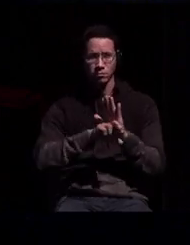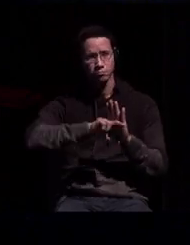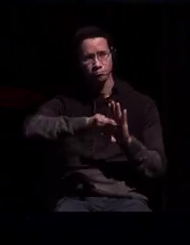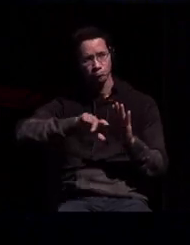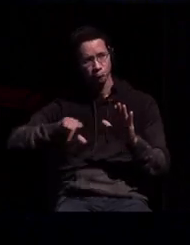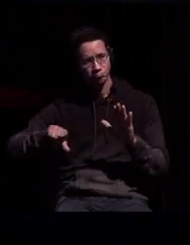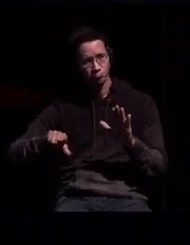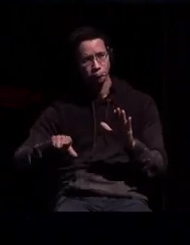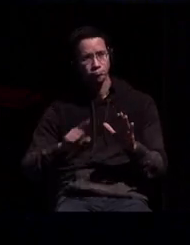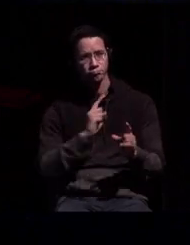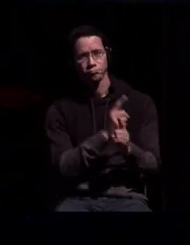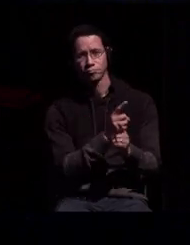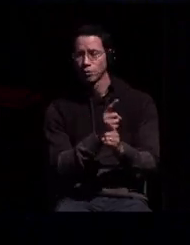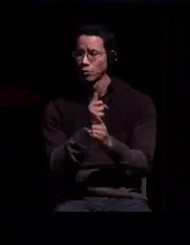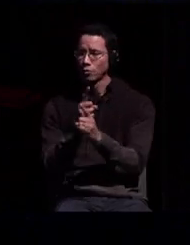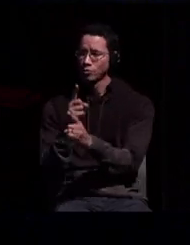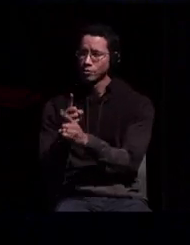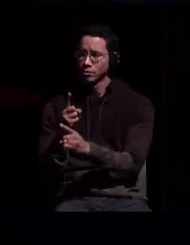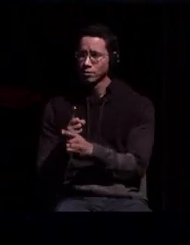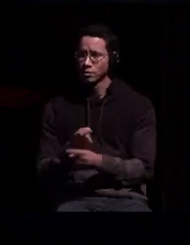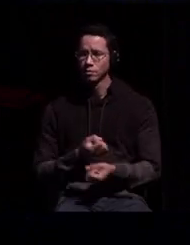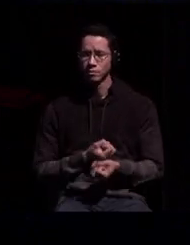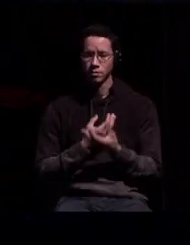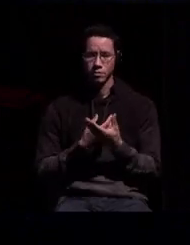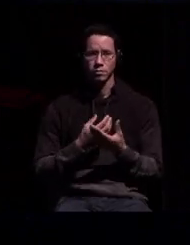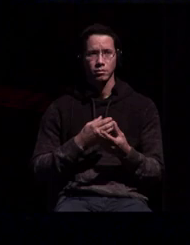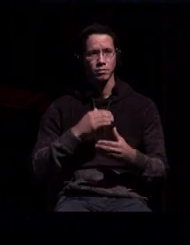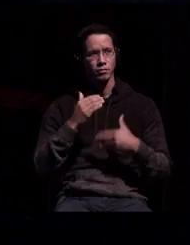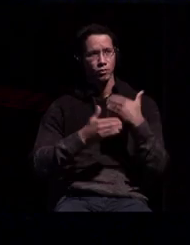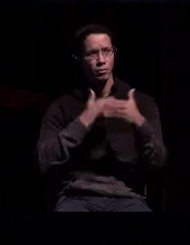of tourism. It suggests gender analysis